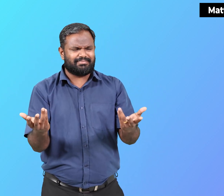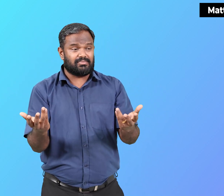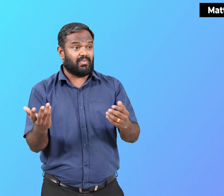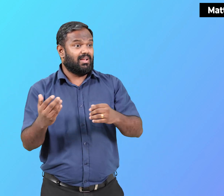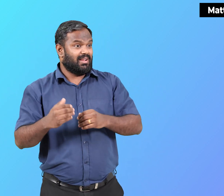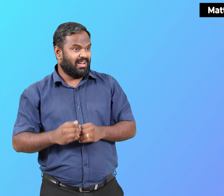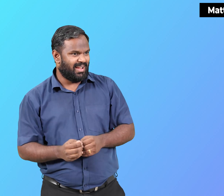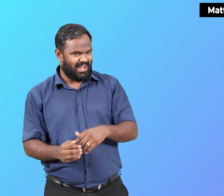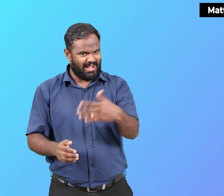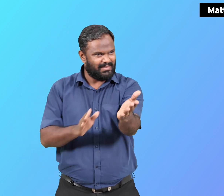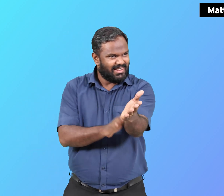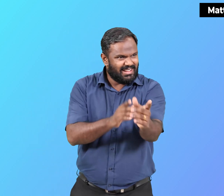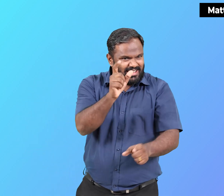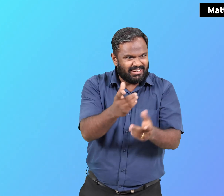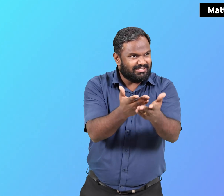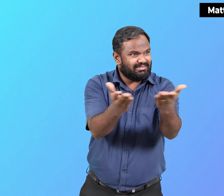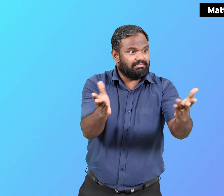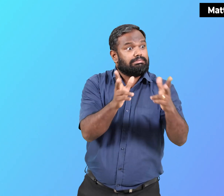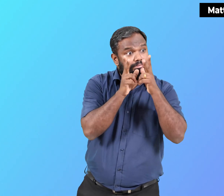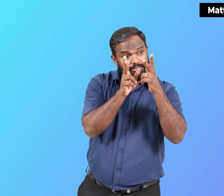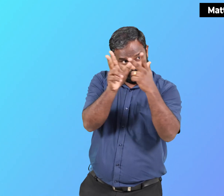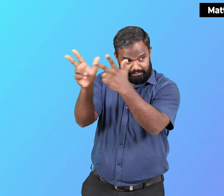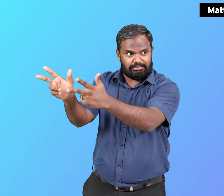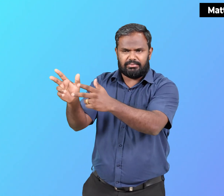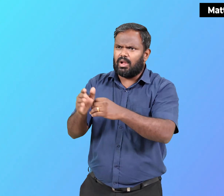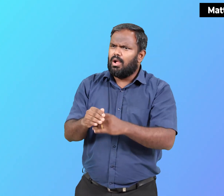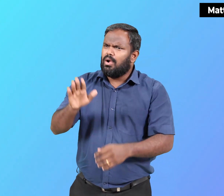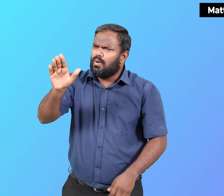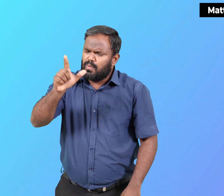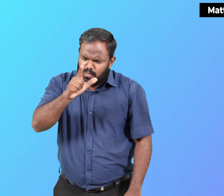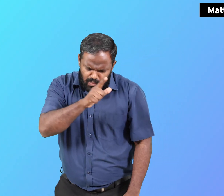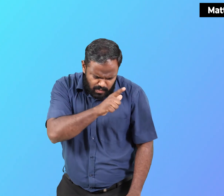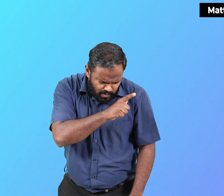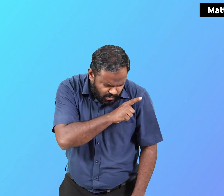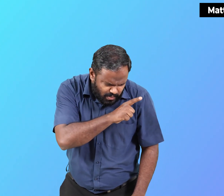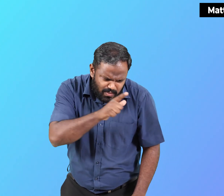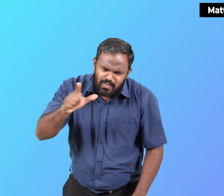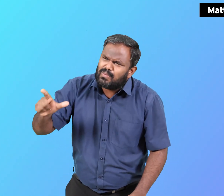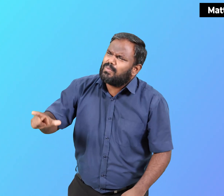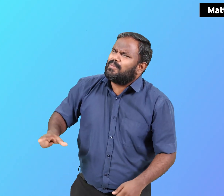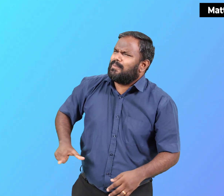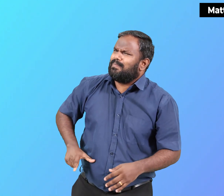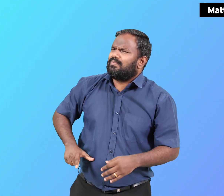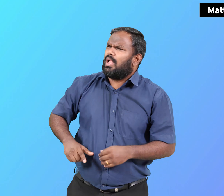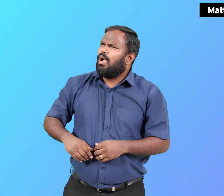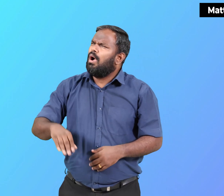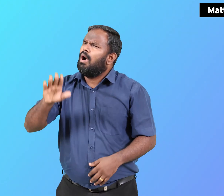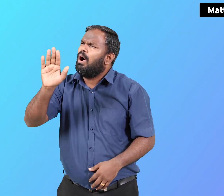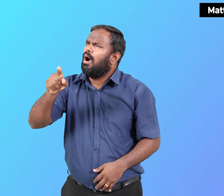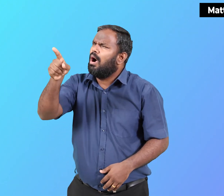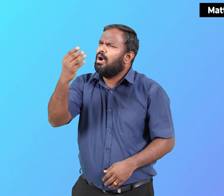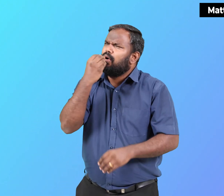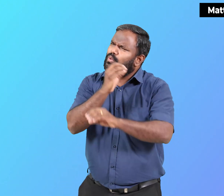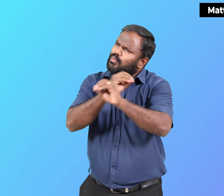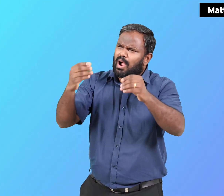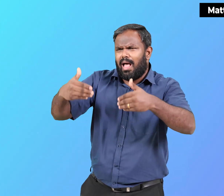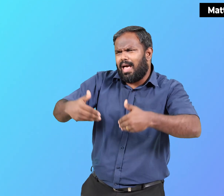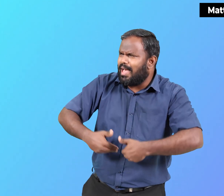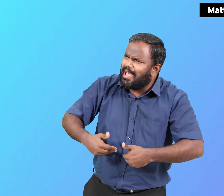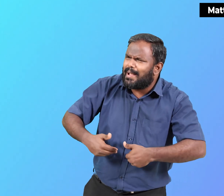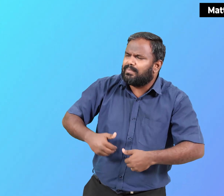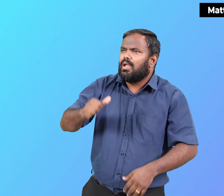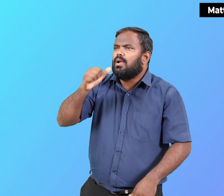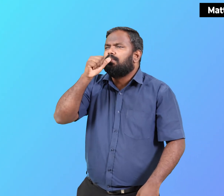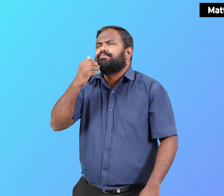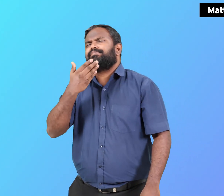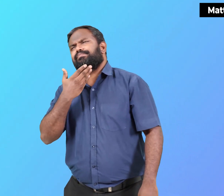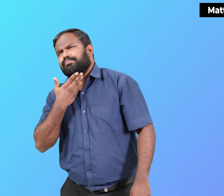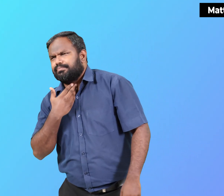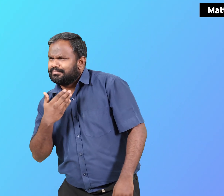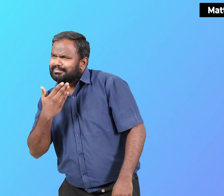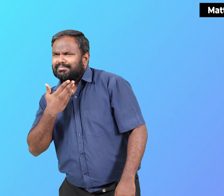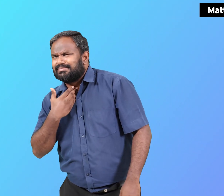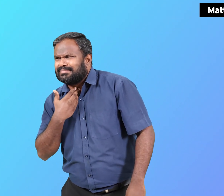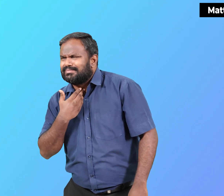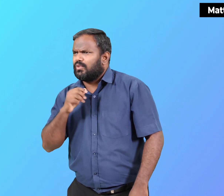“Then those people will answer, ‘Lord, when did we see you hungry or thirsty?